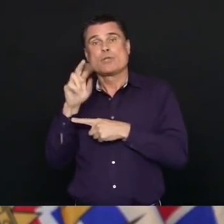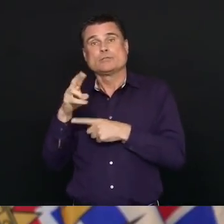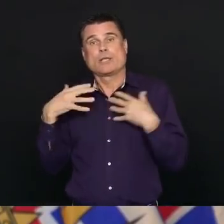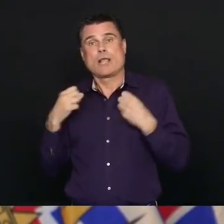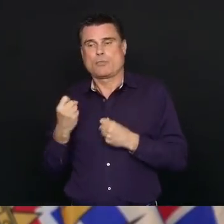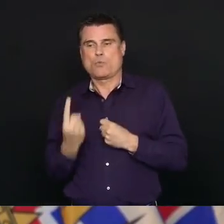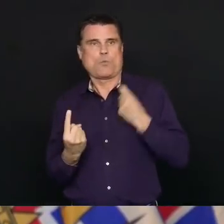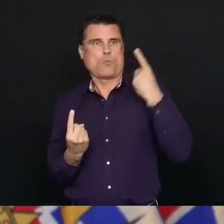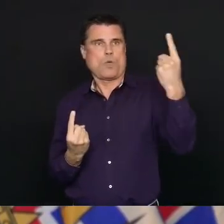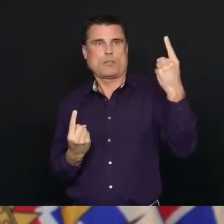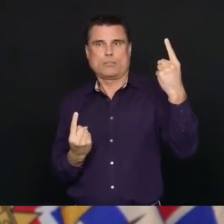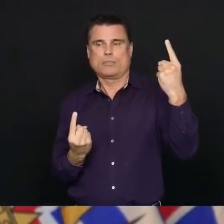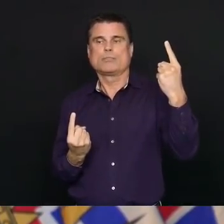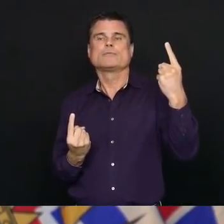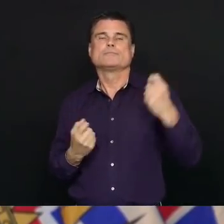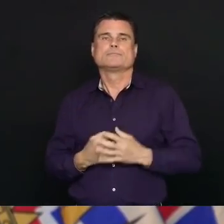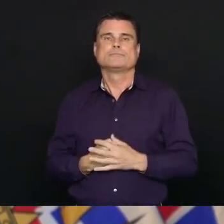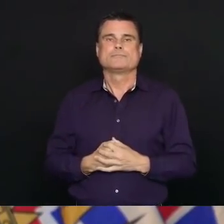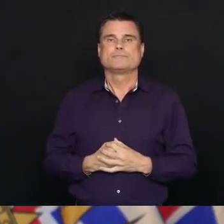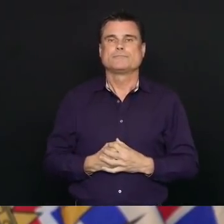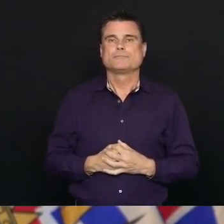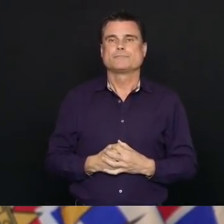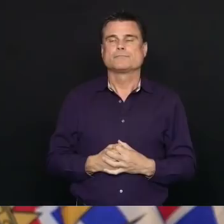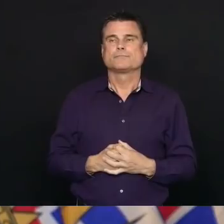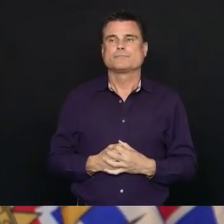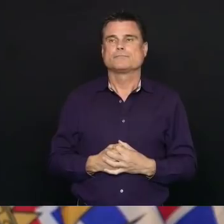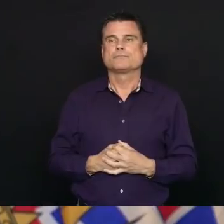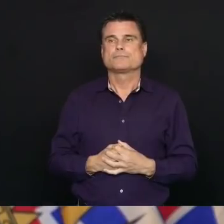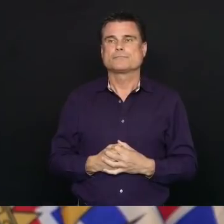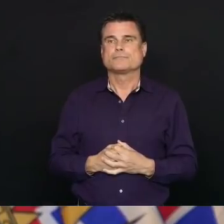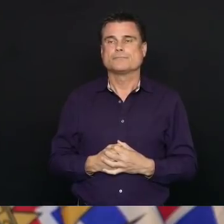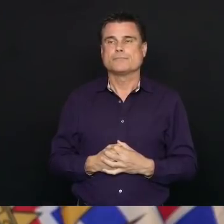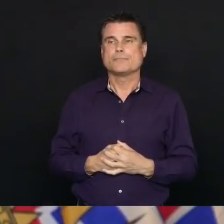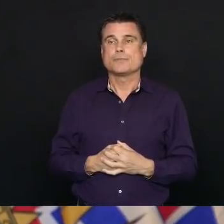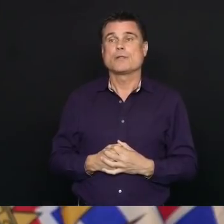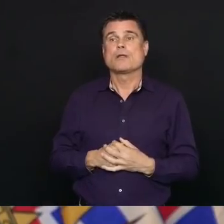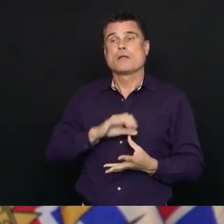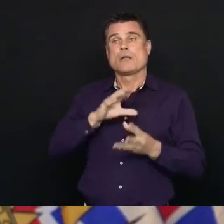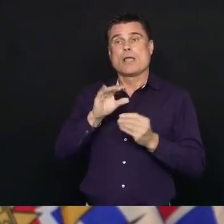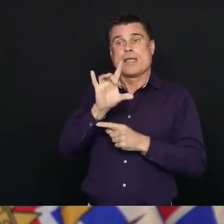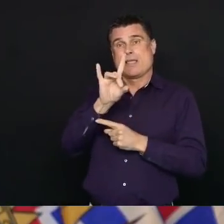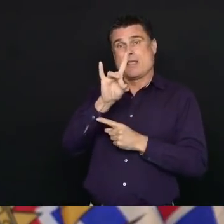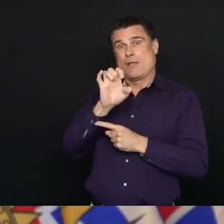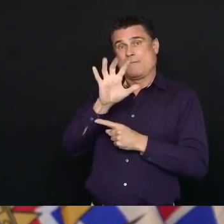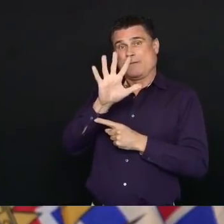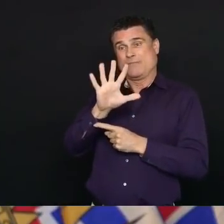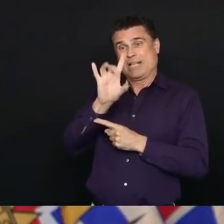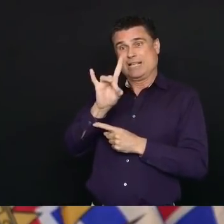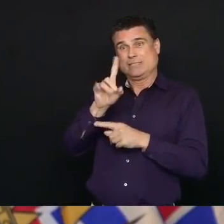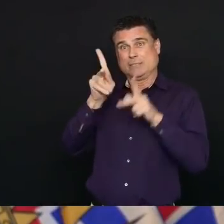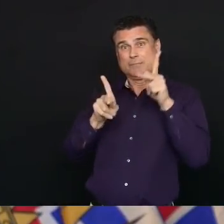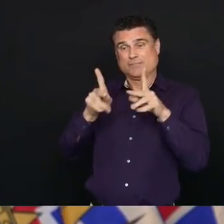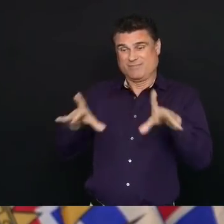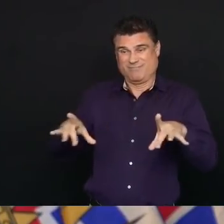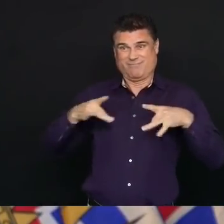one in freezer health in the last 24 hours. 850 people have fully recovered from COVID-19.